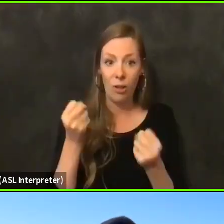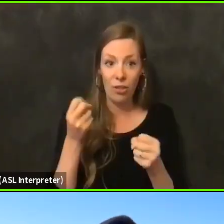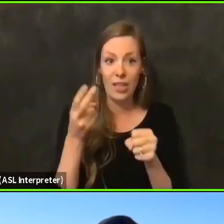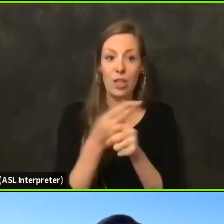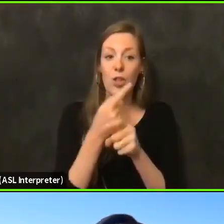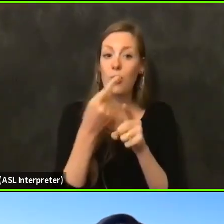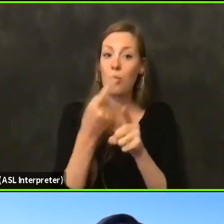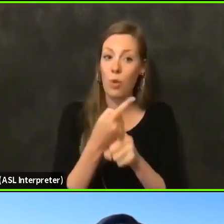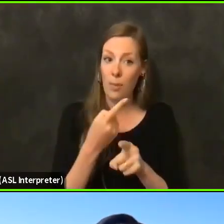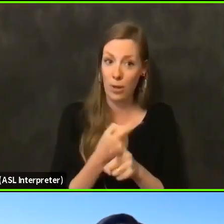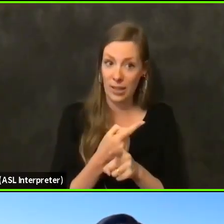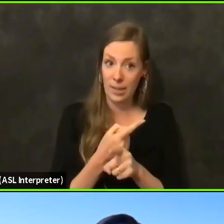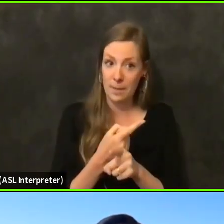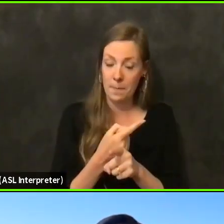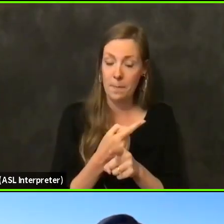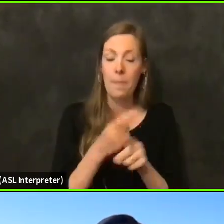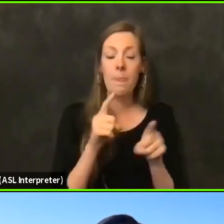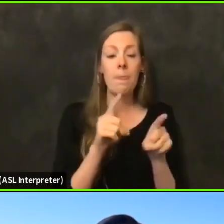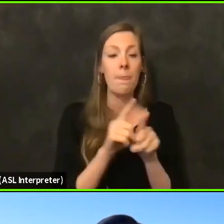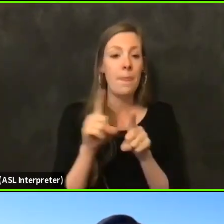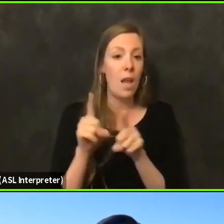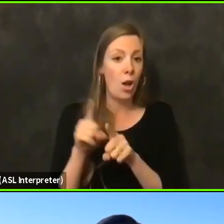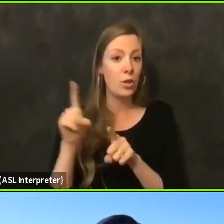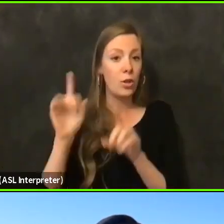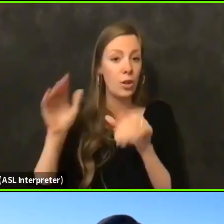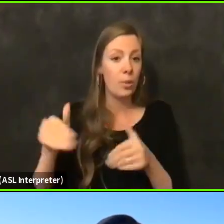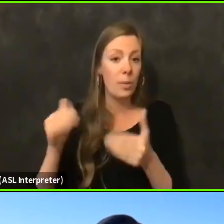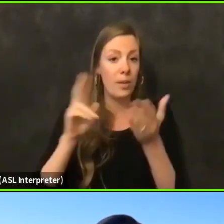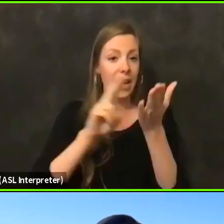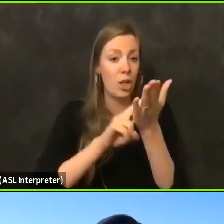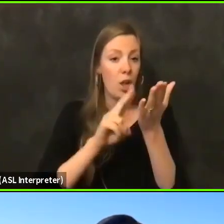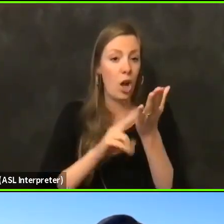The second thing that they'll be doing is providing contractors with or